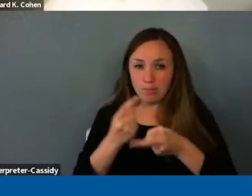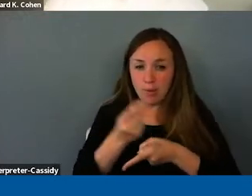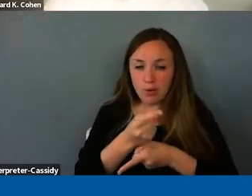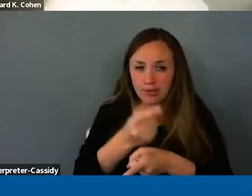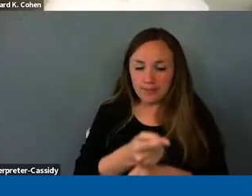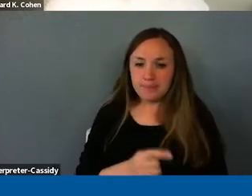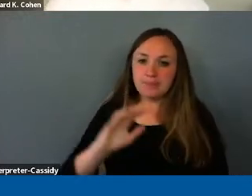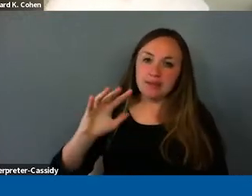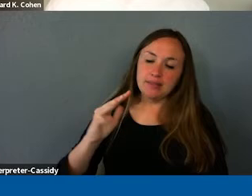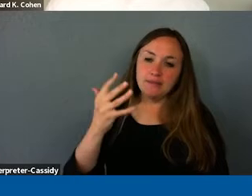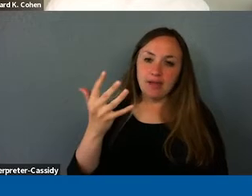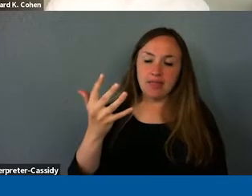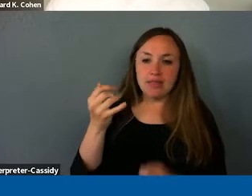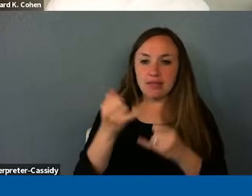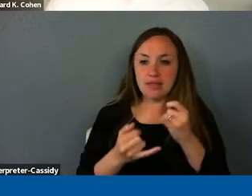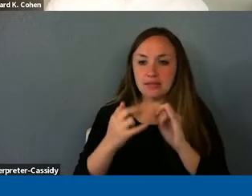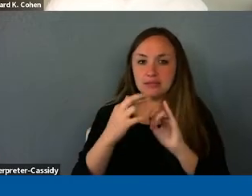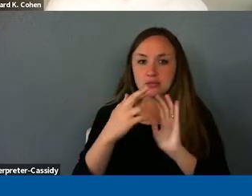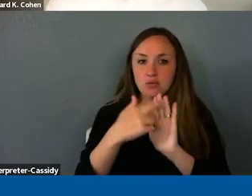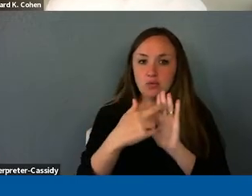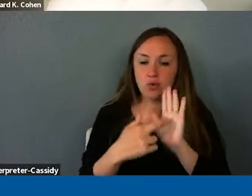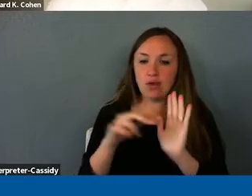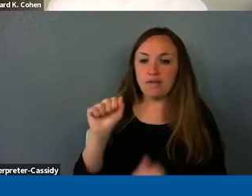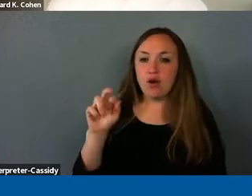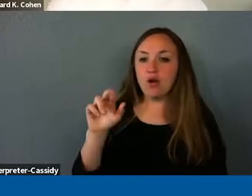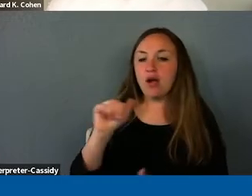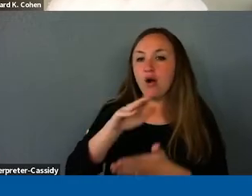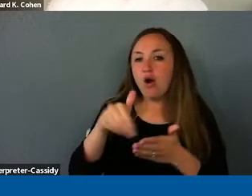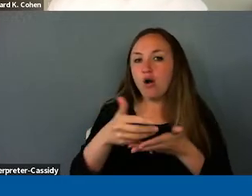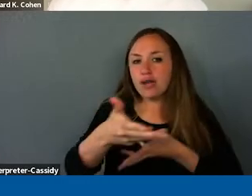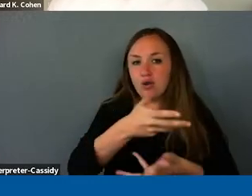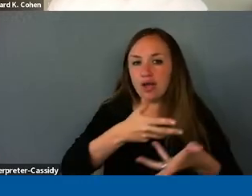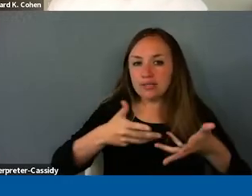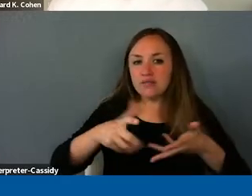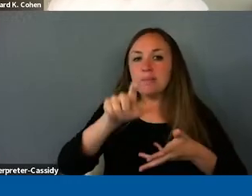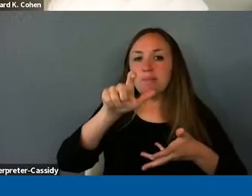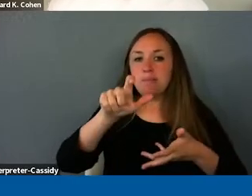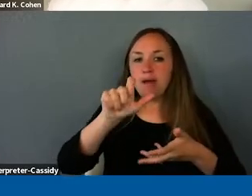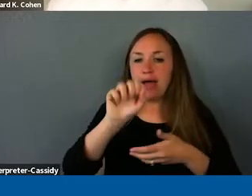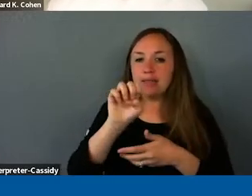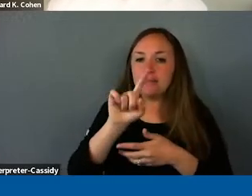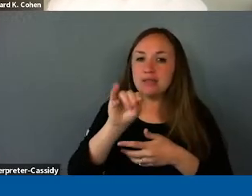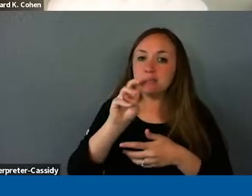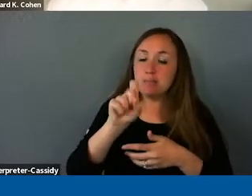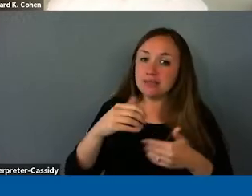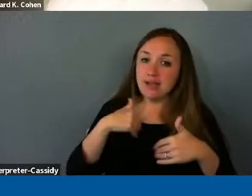The fifth and last rule of ARIA is that all interactive elements must have an accessible name. And why is this important?